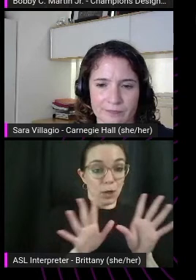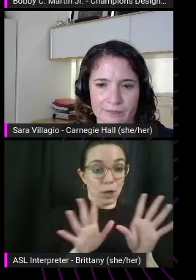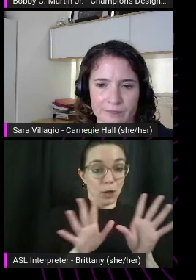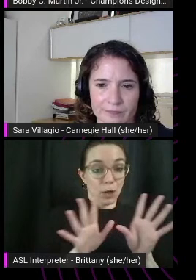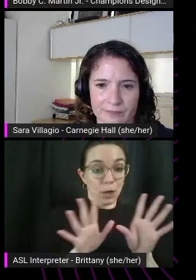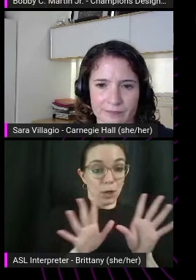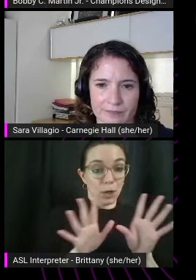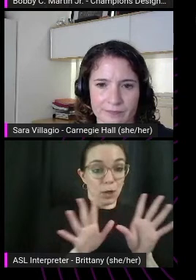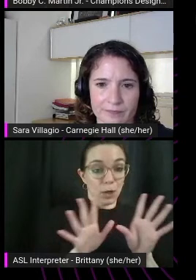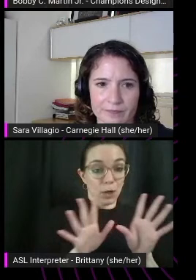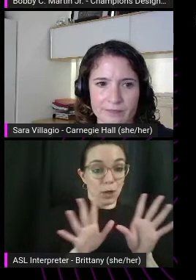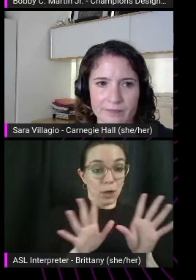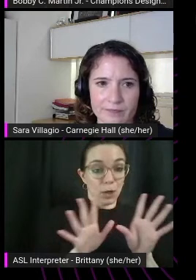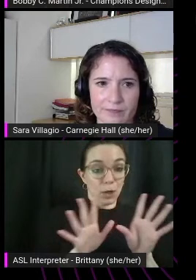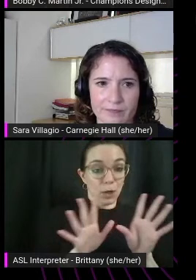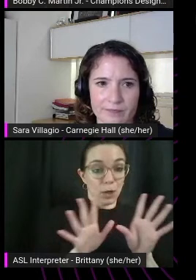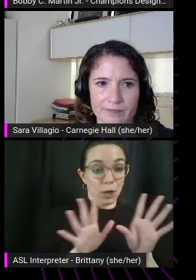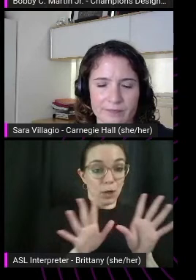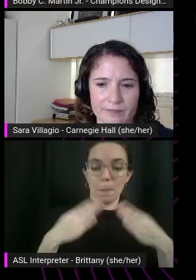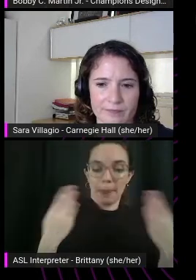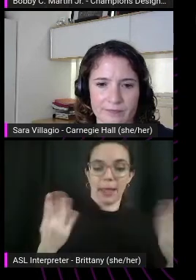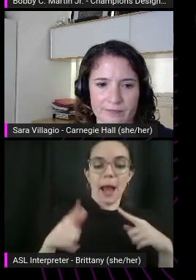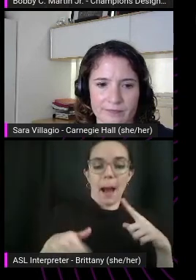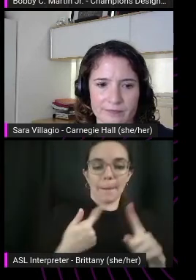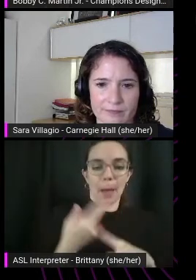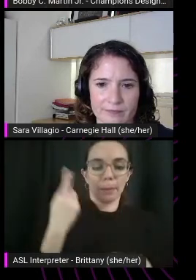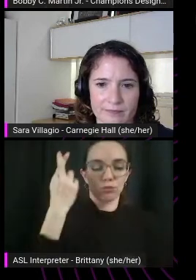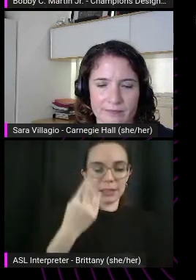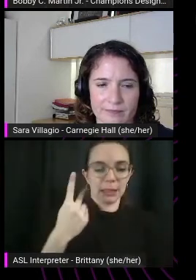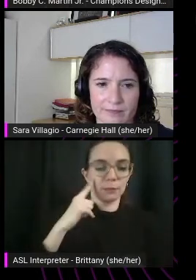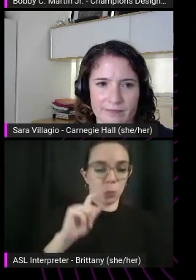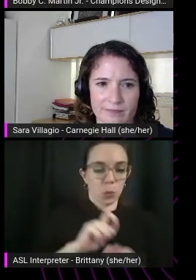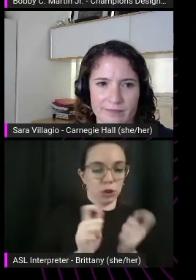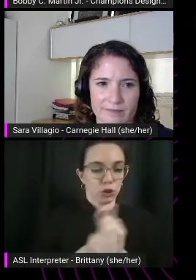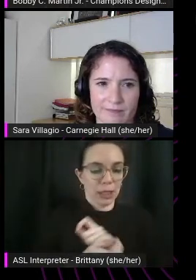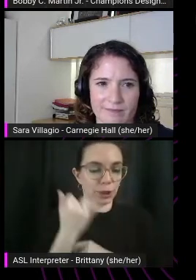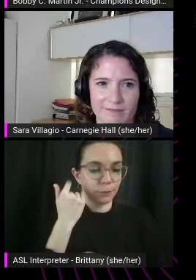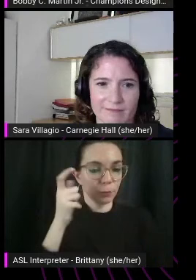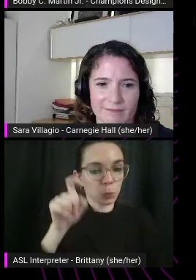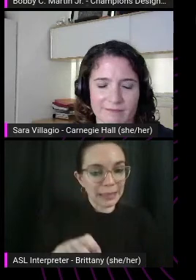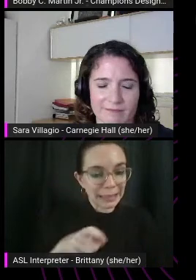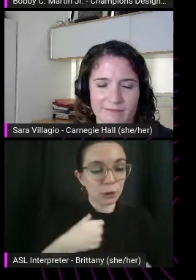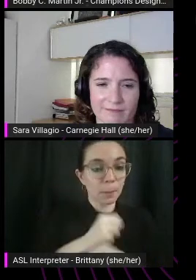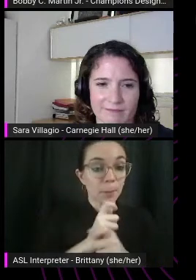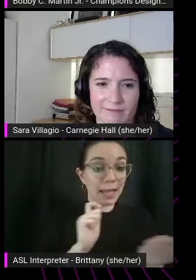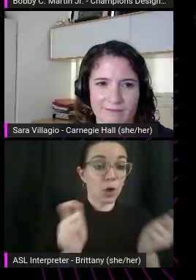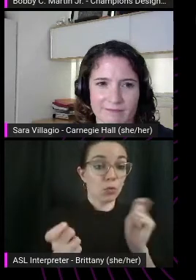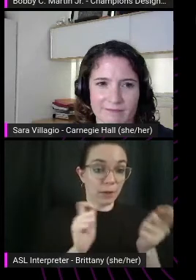Talk openly about those reasons for change if you needed to make a revision to your plan.